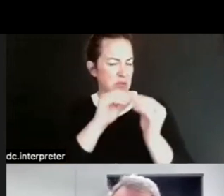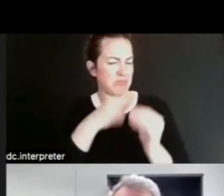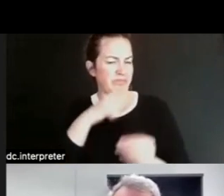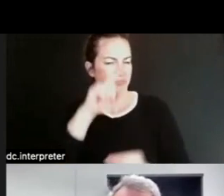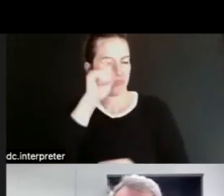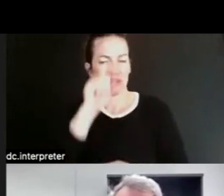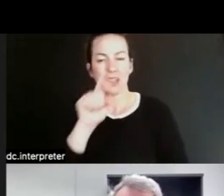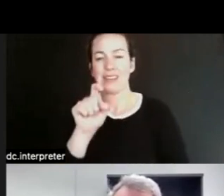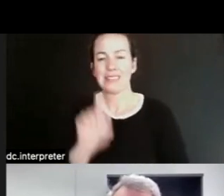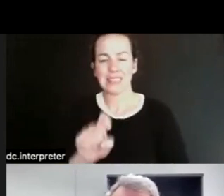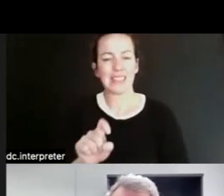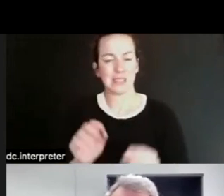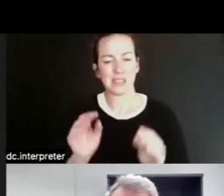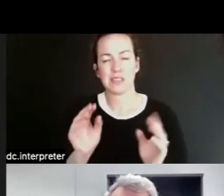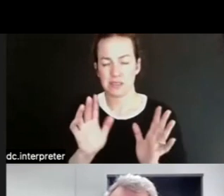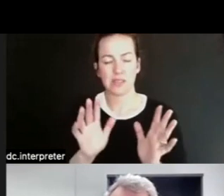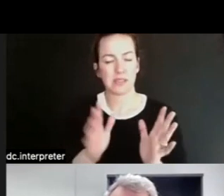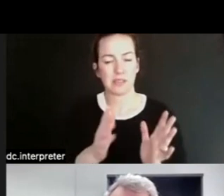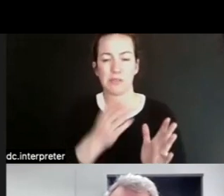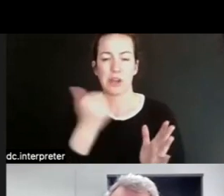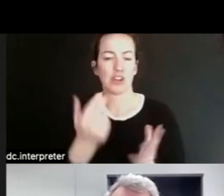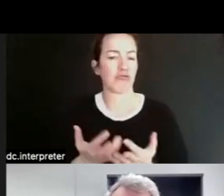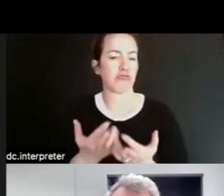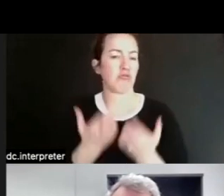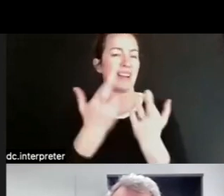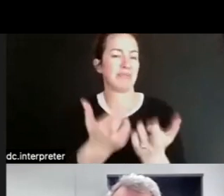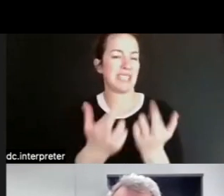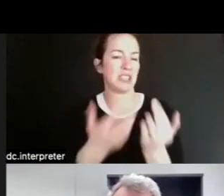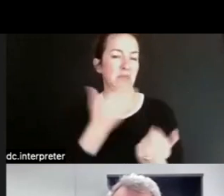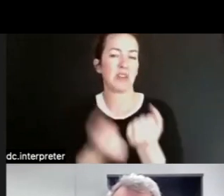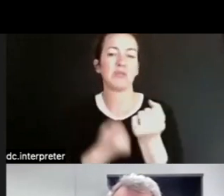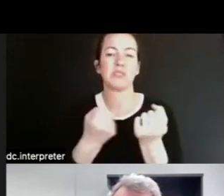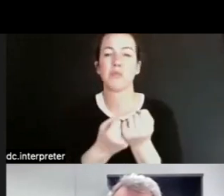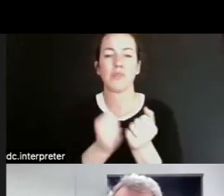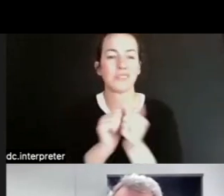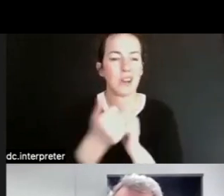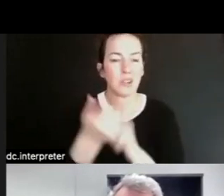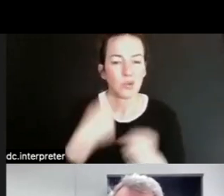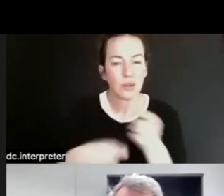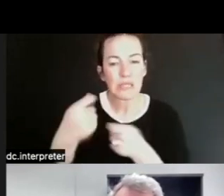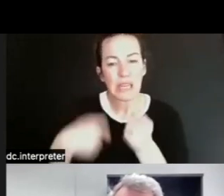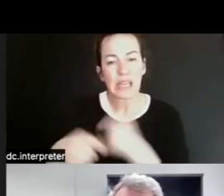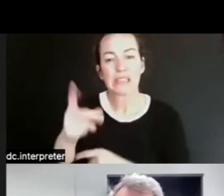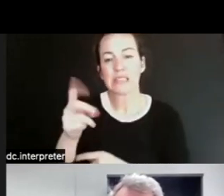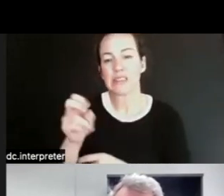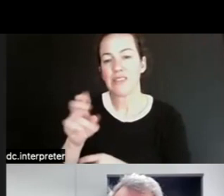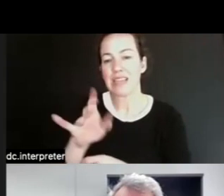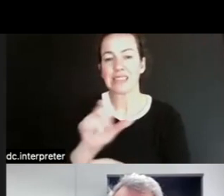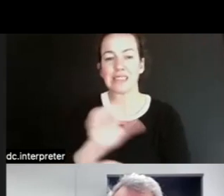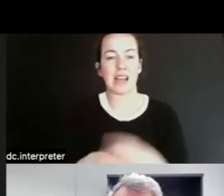to be a recommendations and supports on how to replace devices and and and things like that so